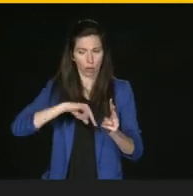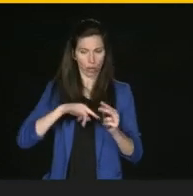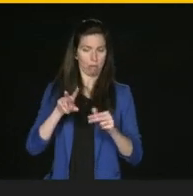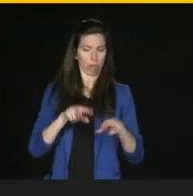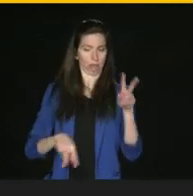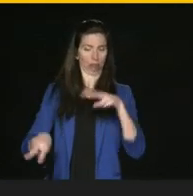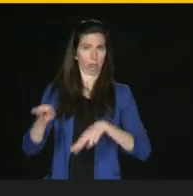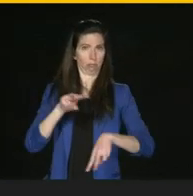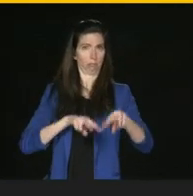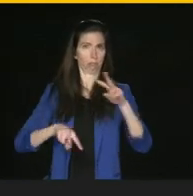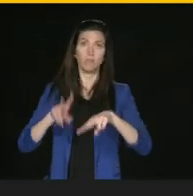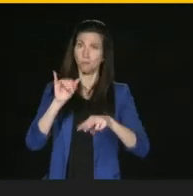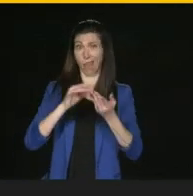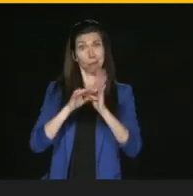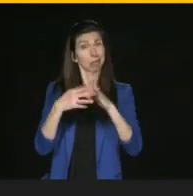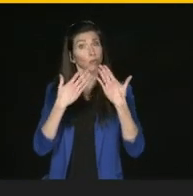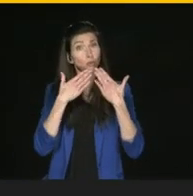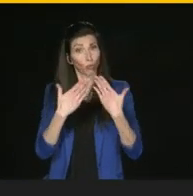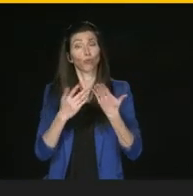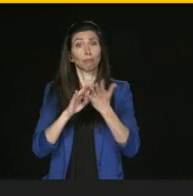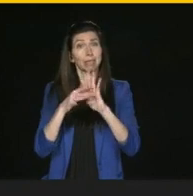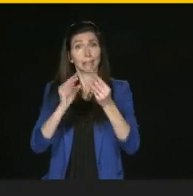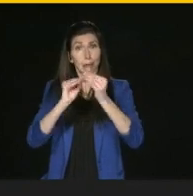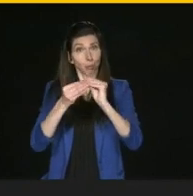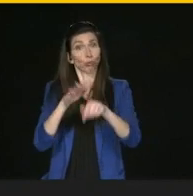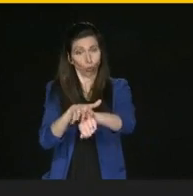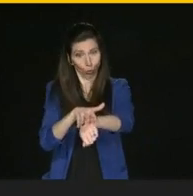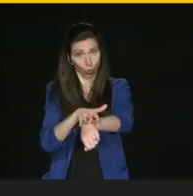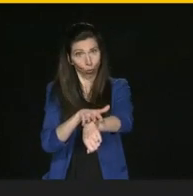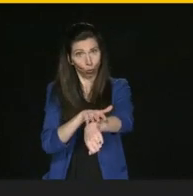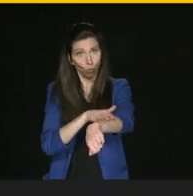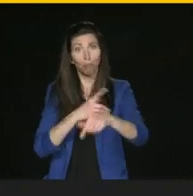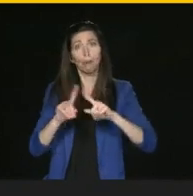THAT IS WHAT WE'RE OBSERVING.